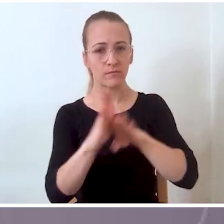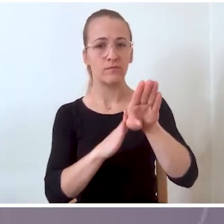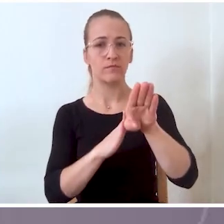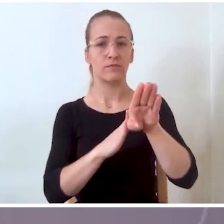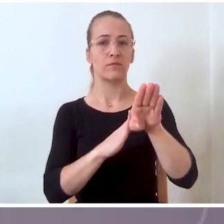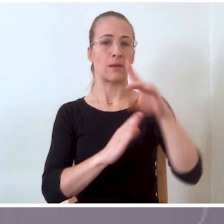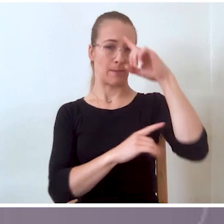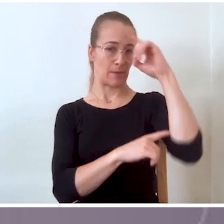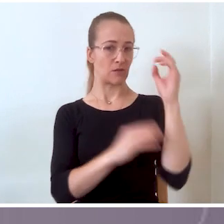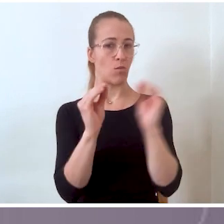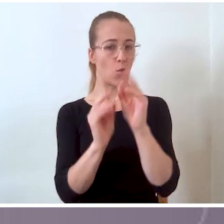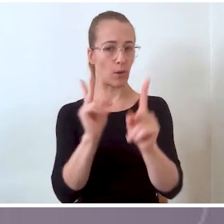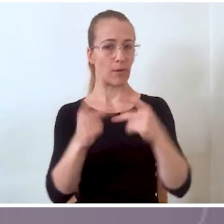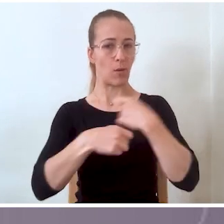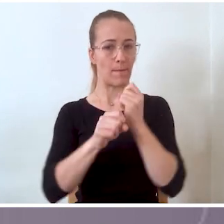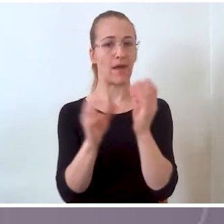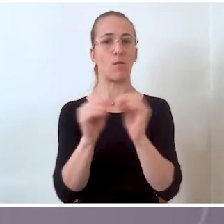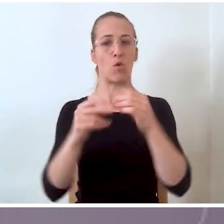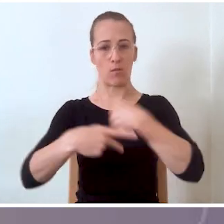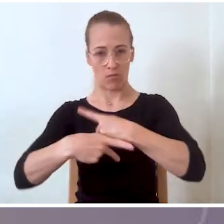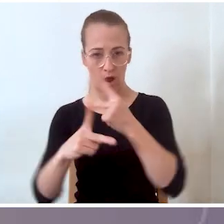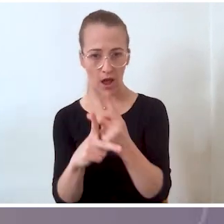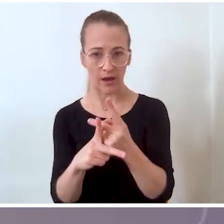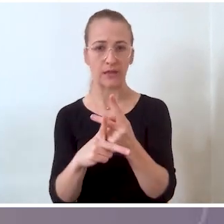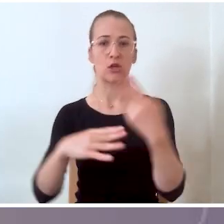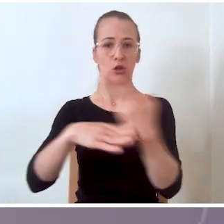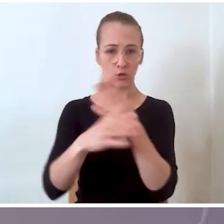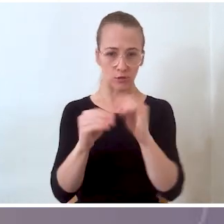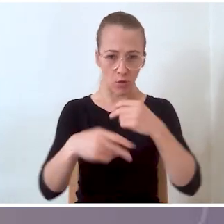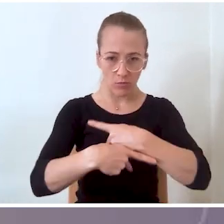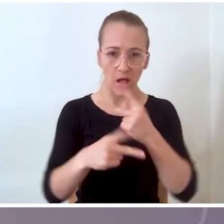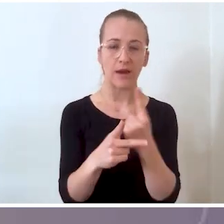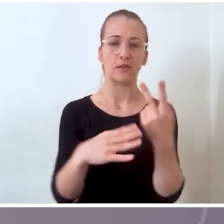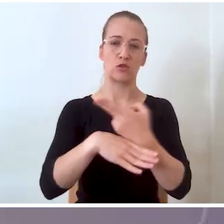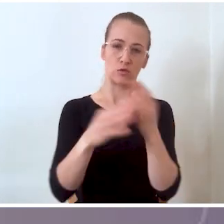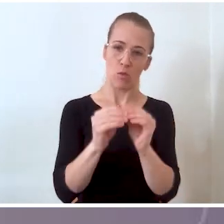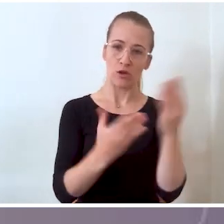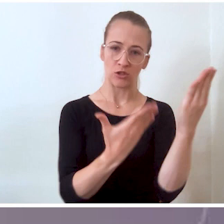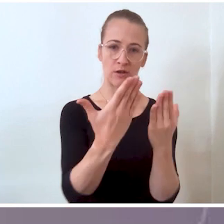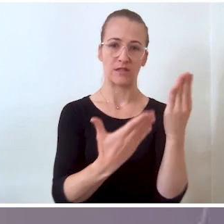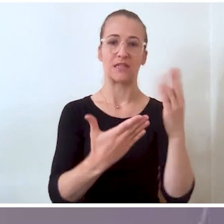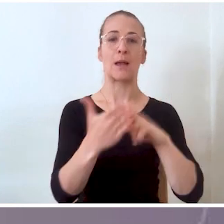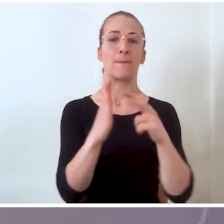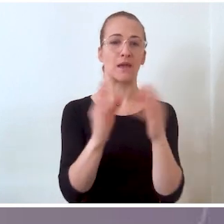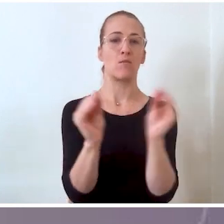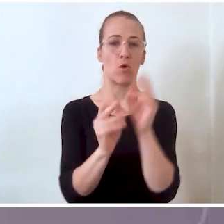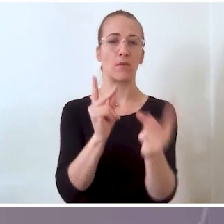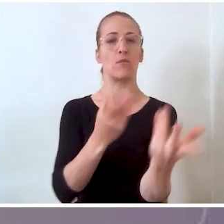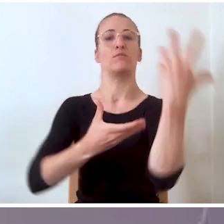It's because more people make more products, consume more products and services, which begets more people doing the same thing.